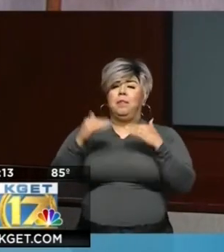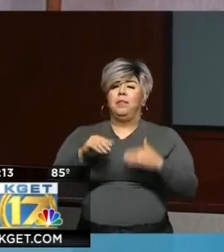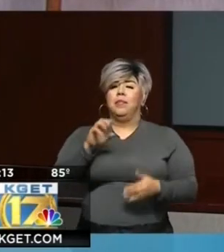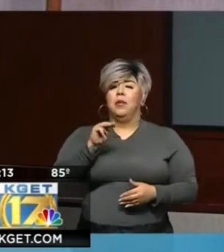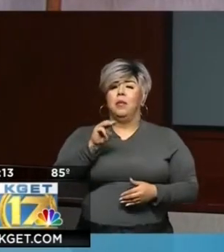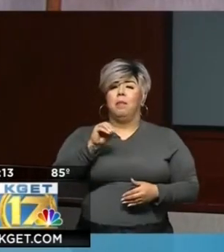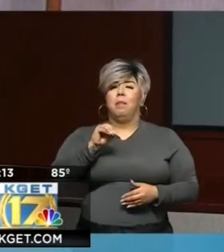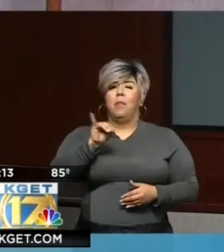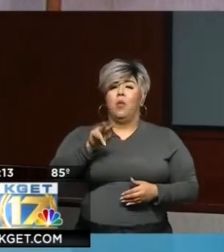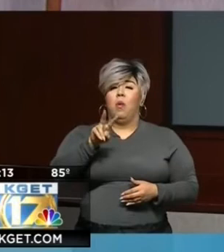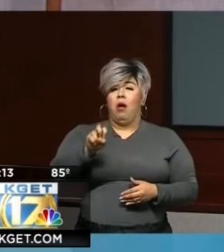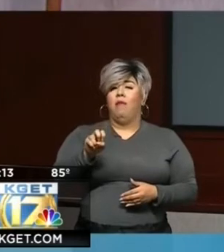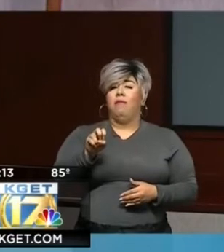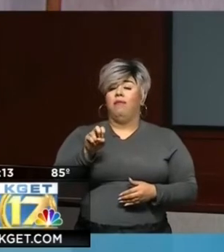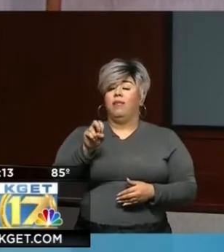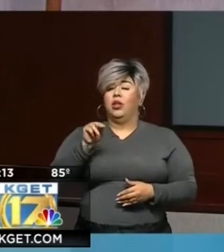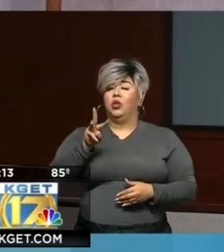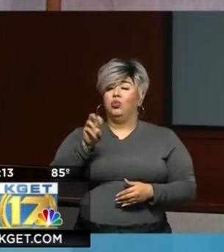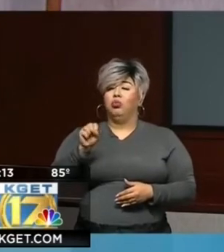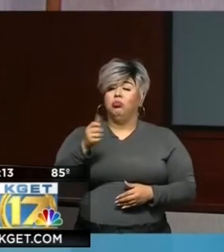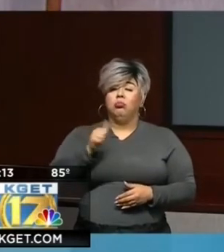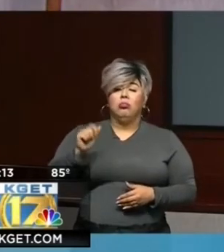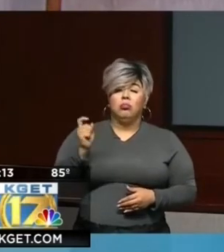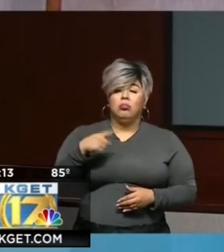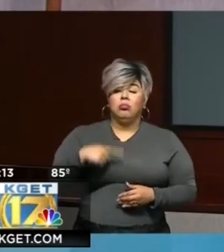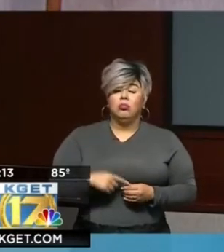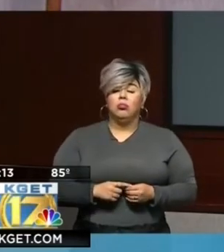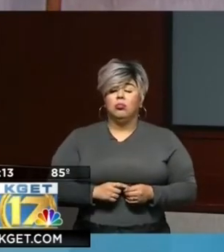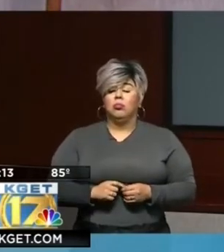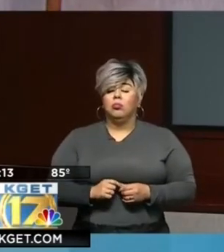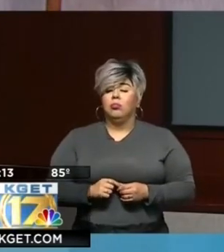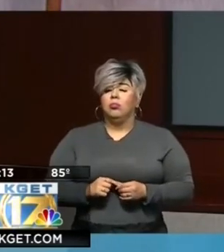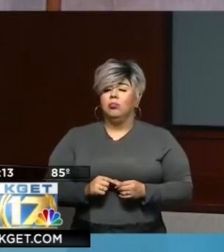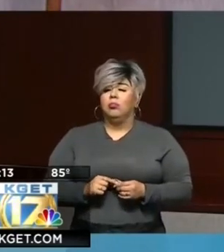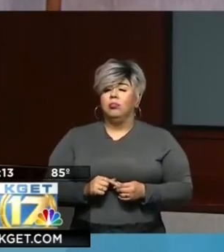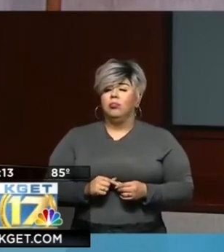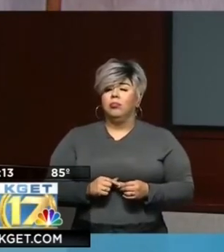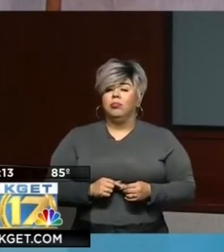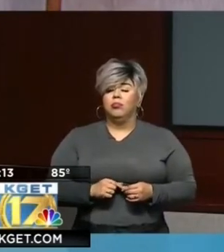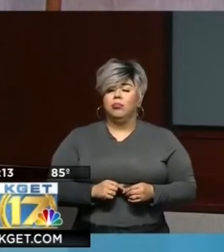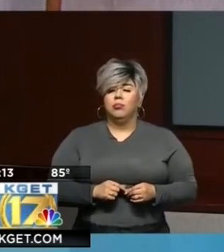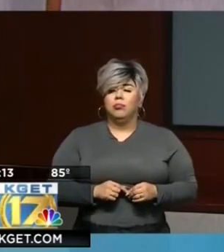CALLER. Reporter: YOU CAN COME BACK. OUR NEXT OUTLET IS MOHAVE DESERT NEWS.